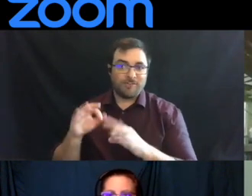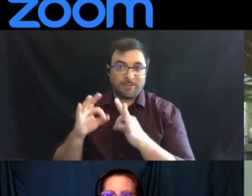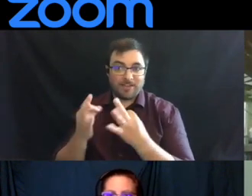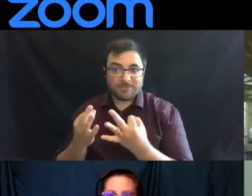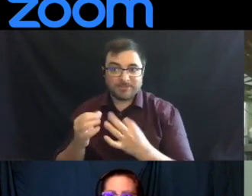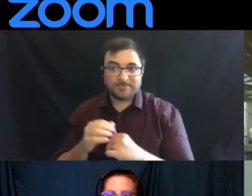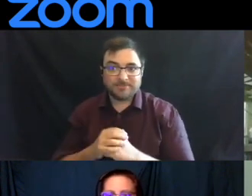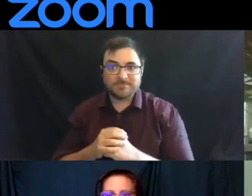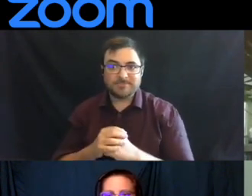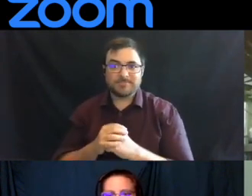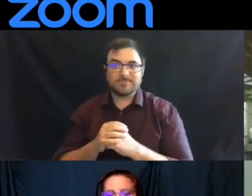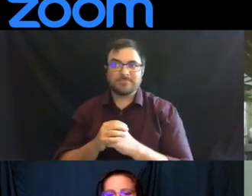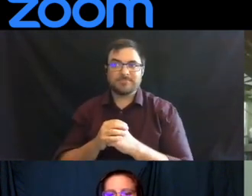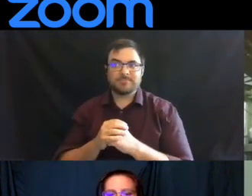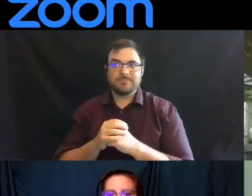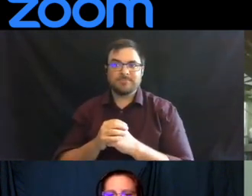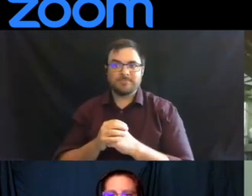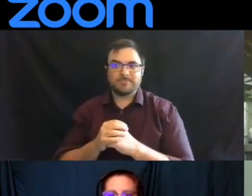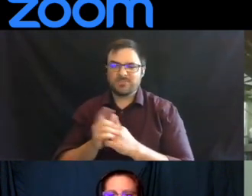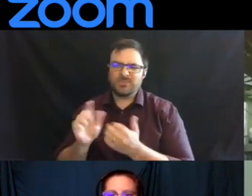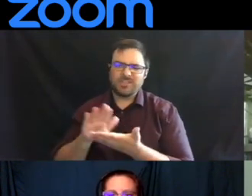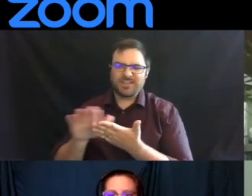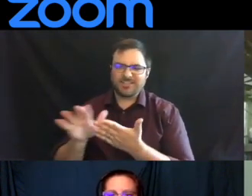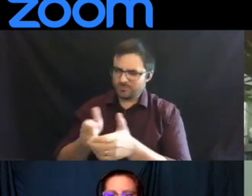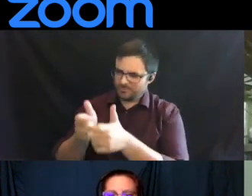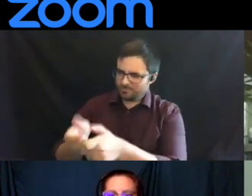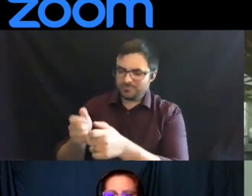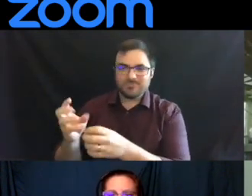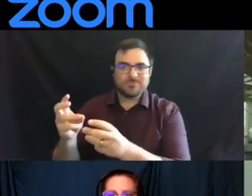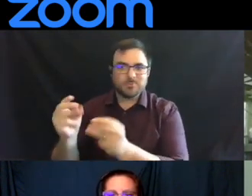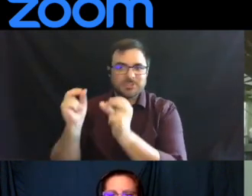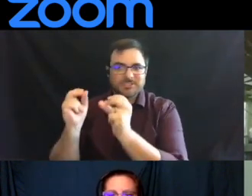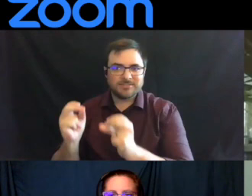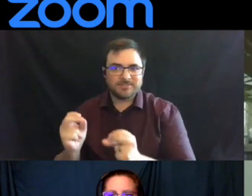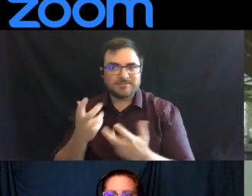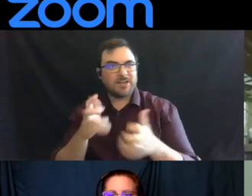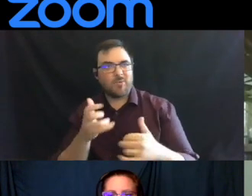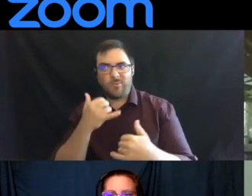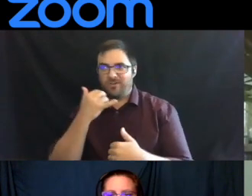that's just a really nice way to just touch base with them. They don't want to have a phone call so ...